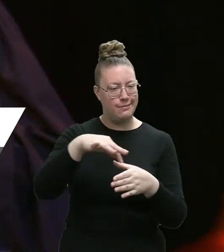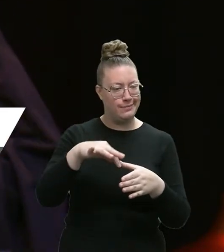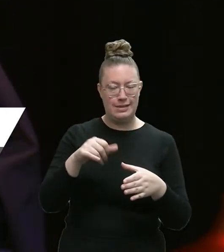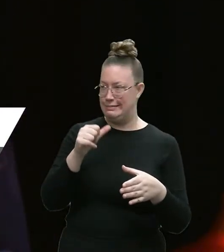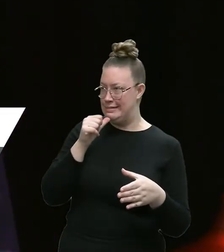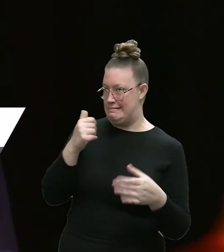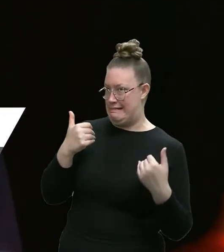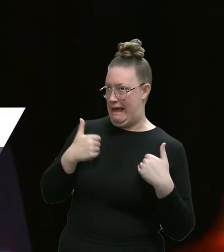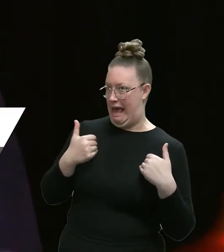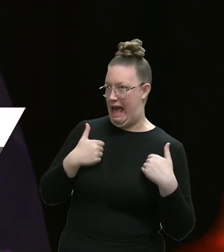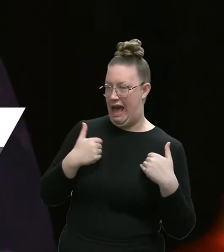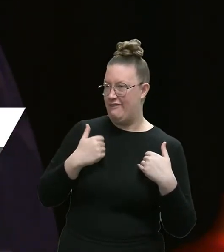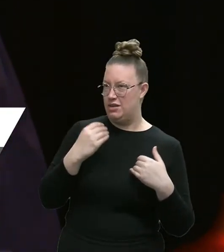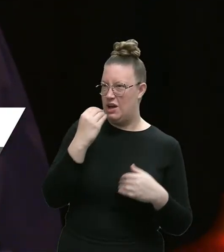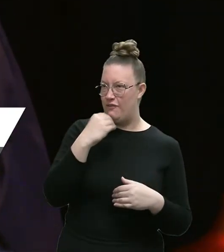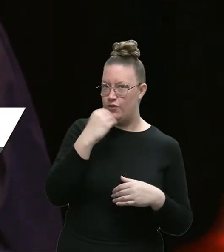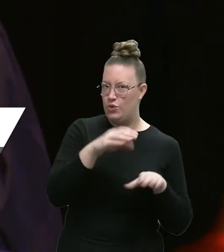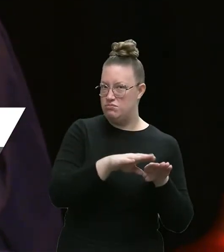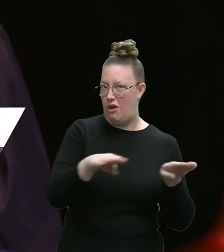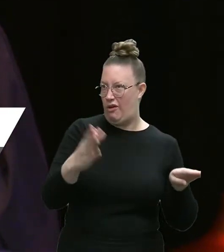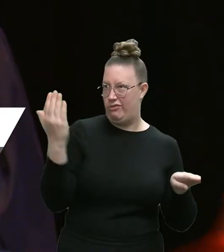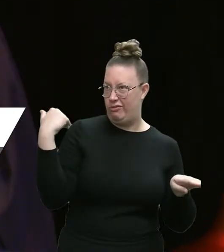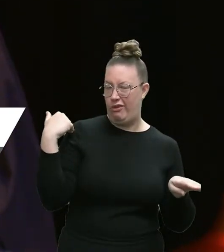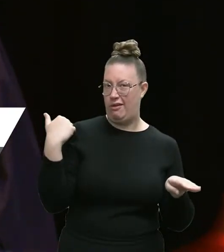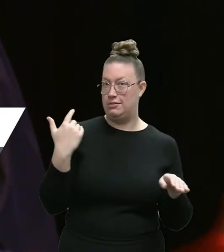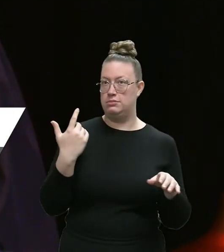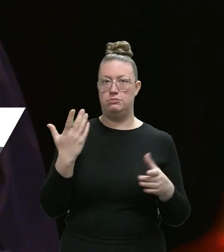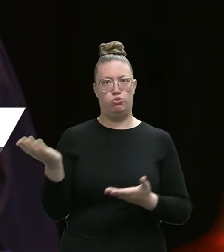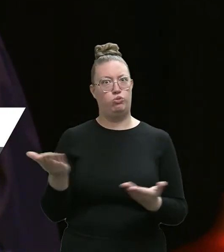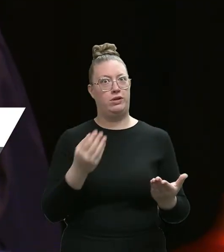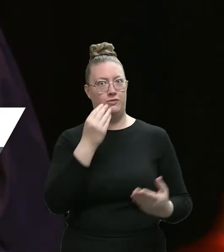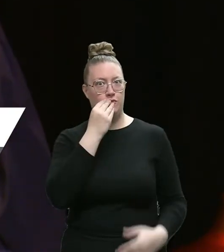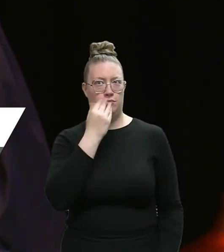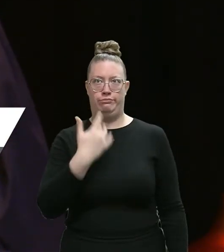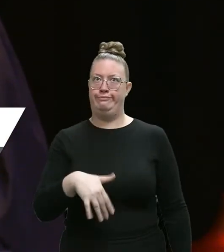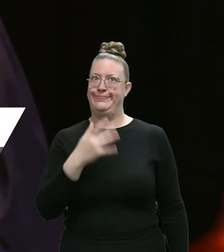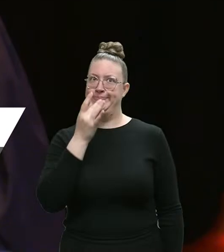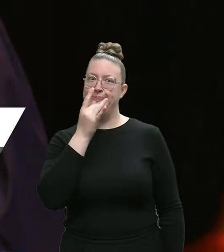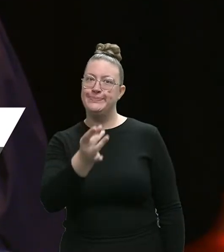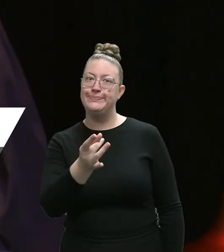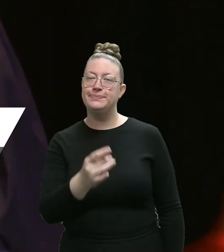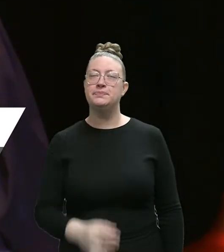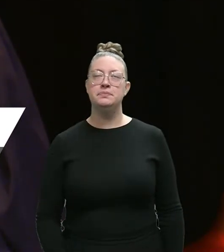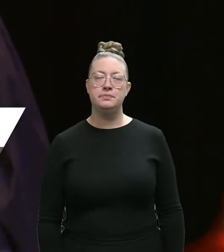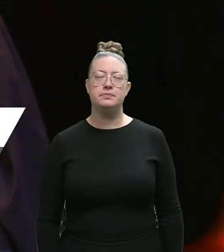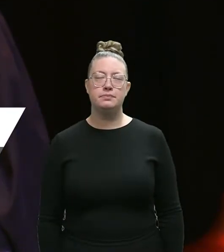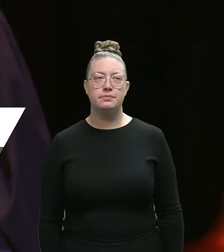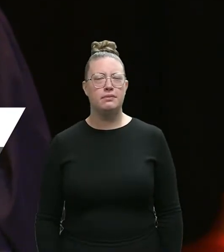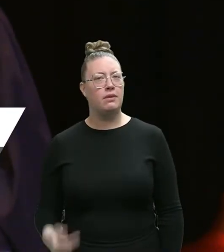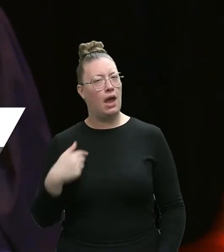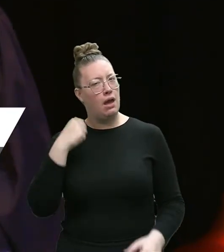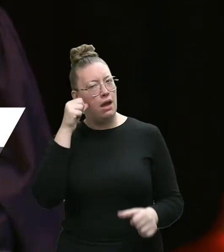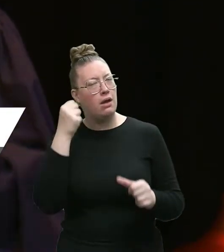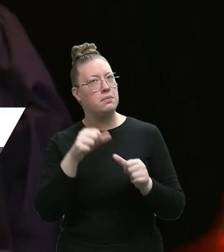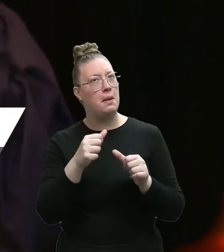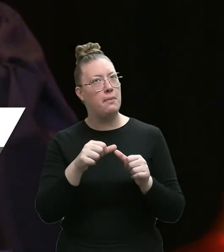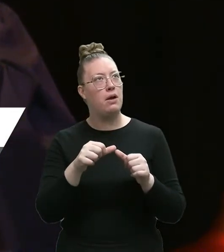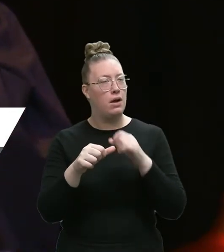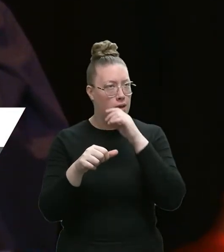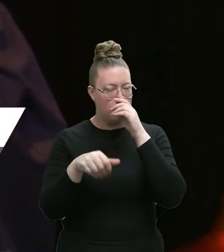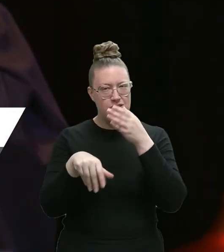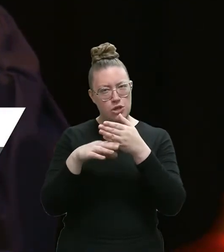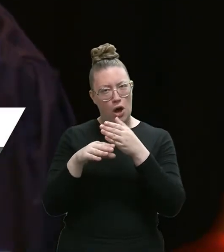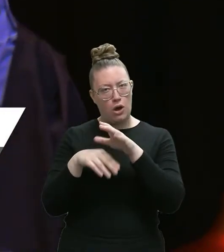He served as president of the association of students of NIC .